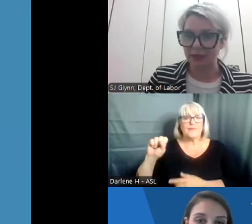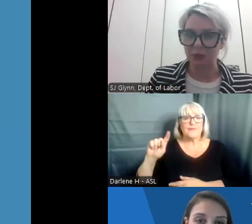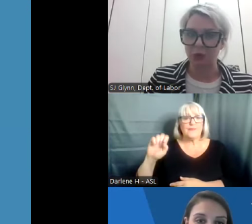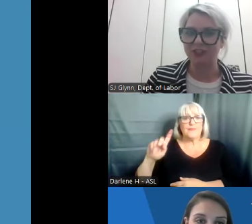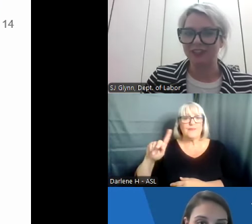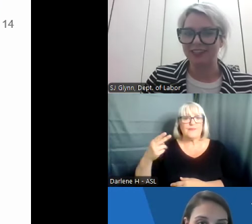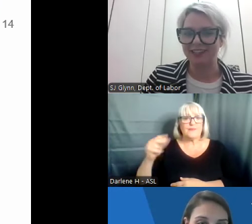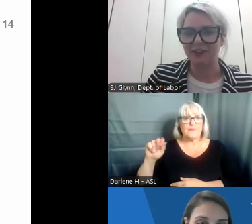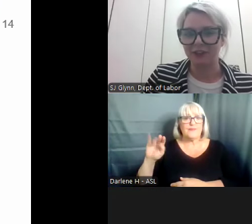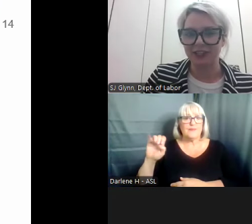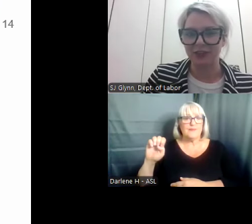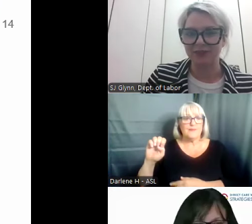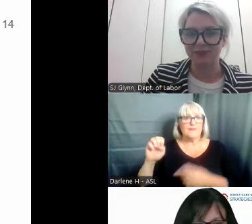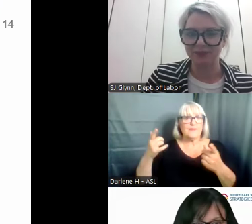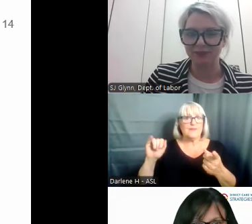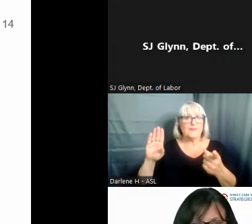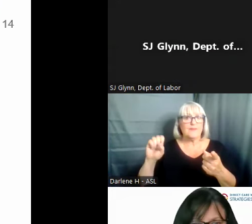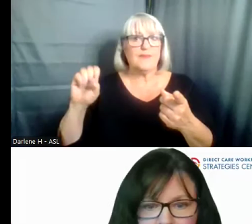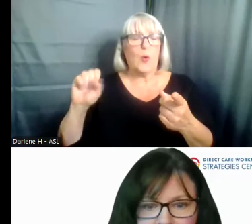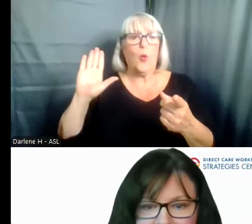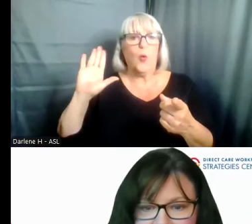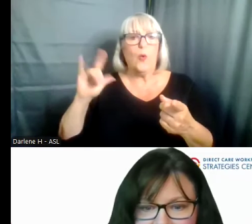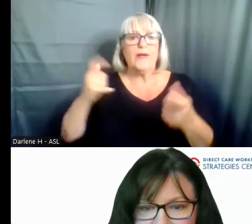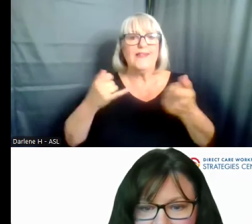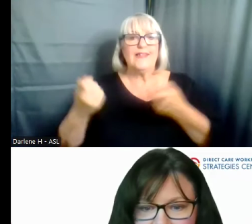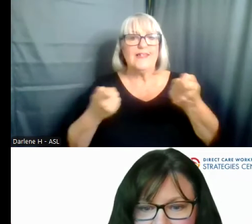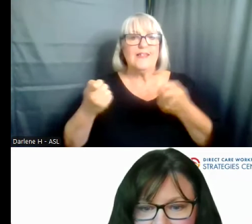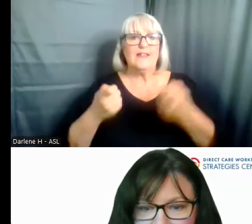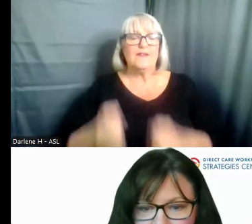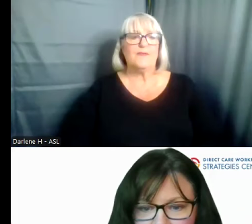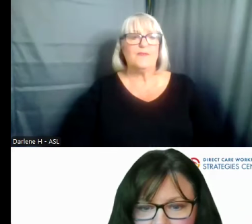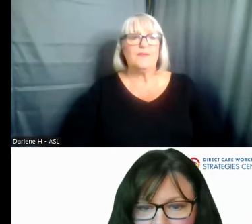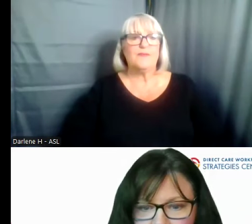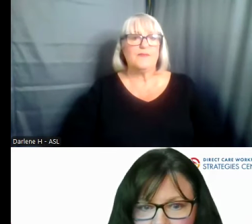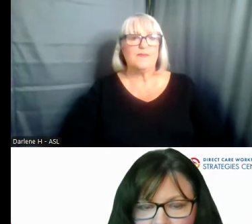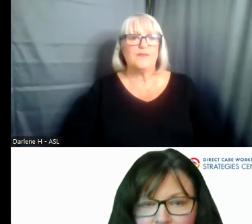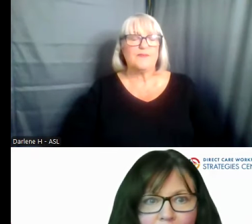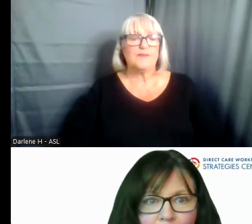facilitated portion of today's conversation.